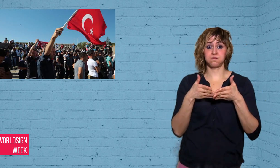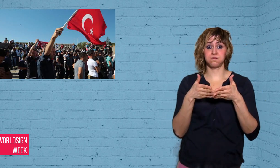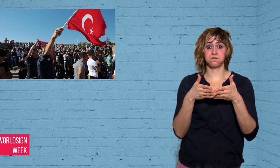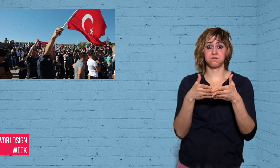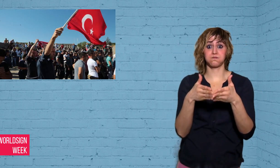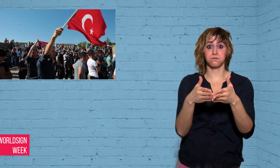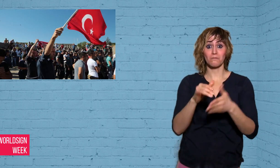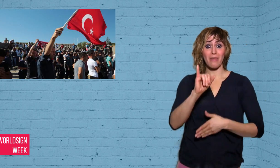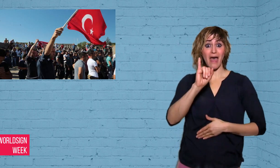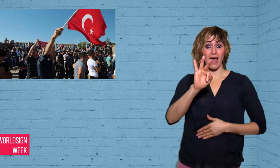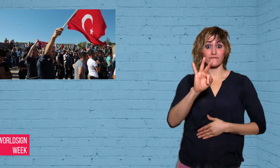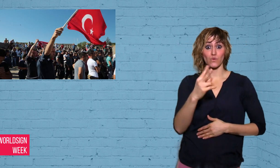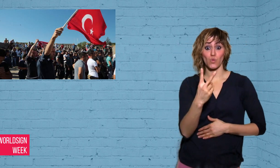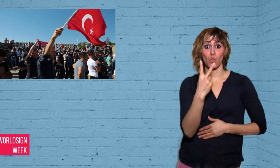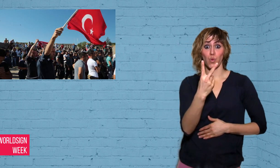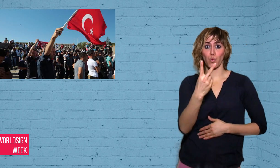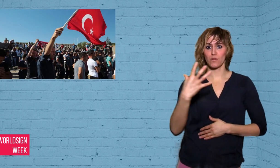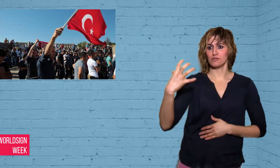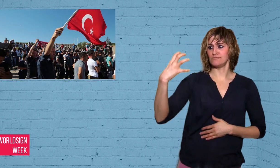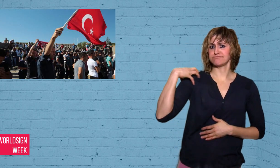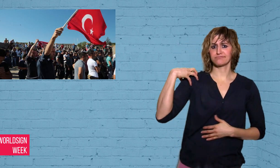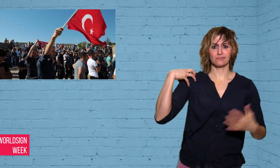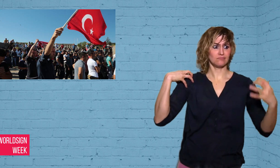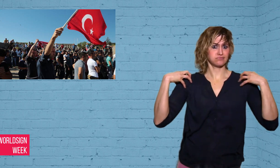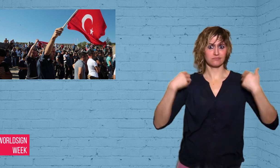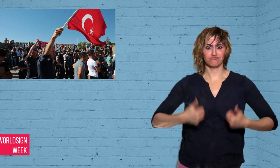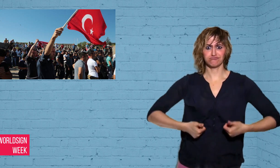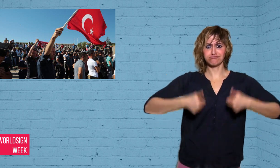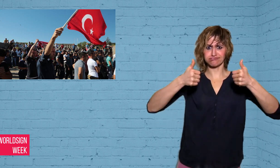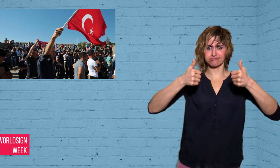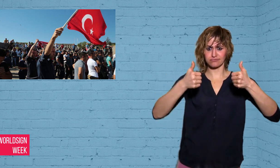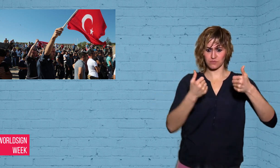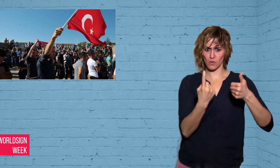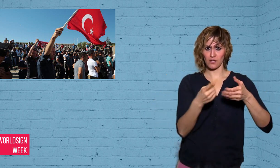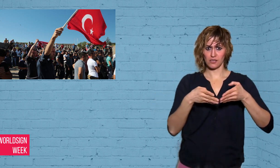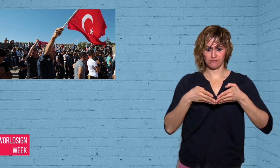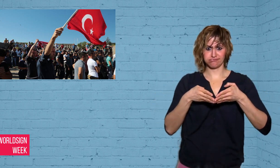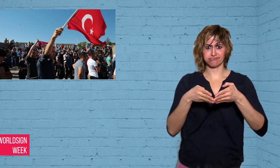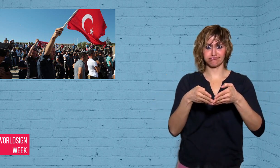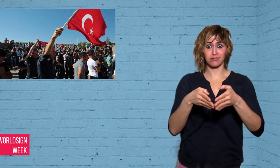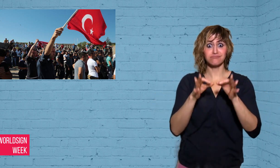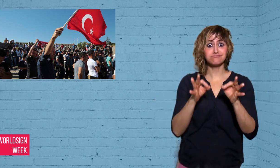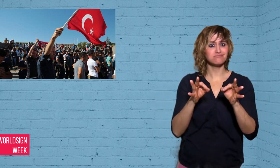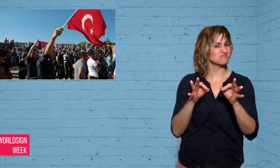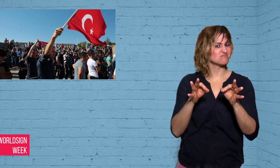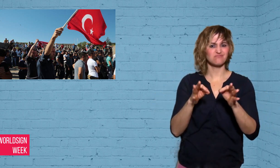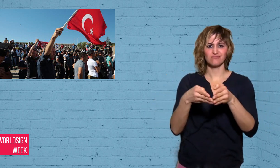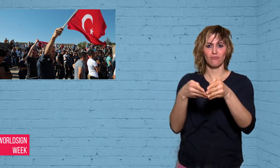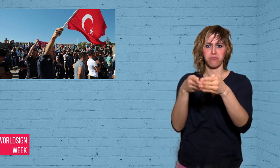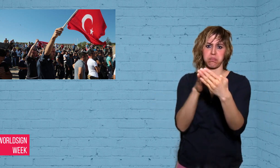If the proposals get approved, the office of